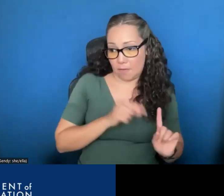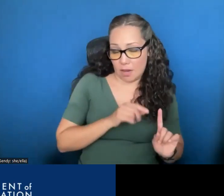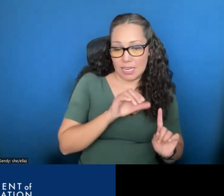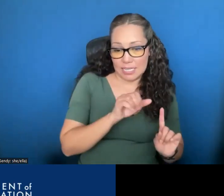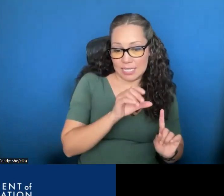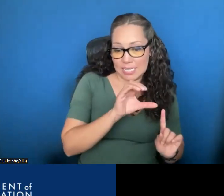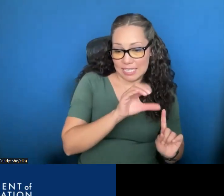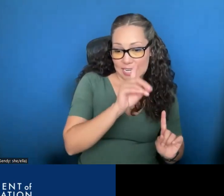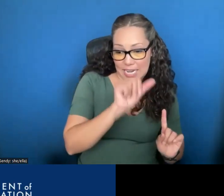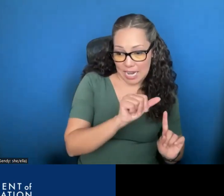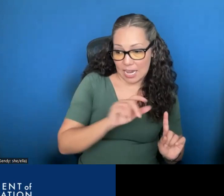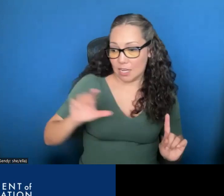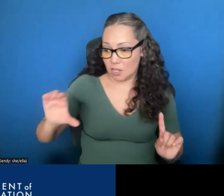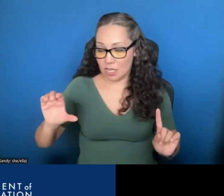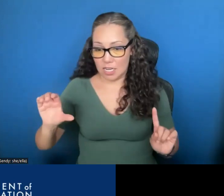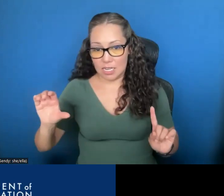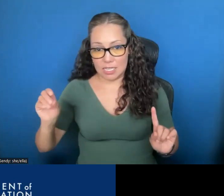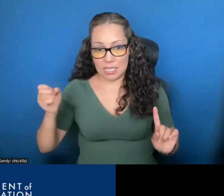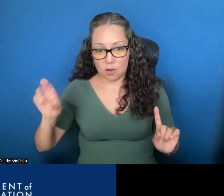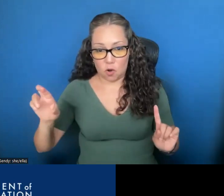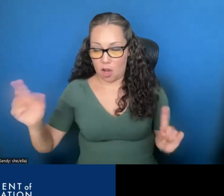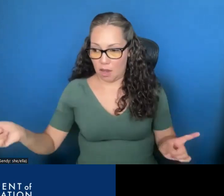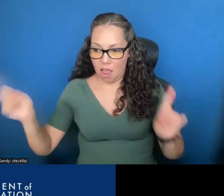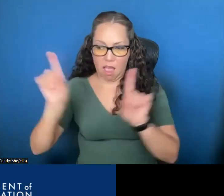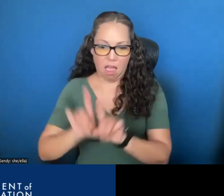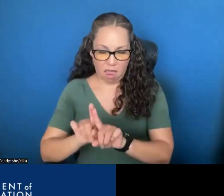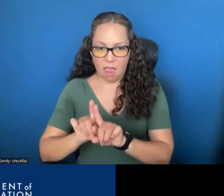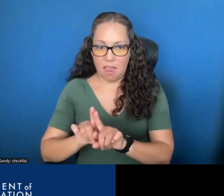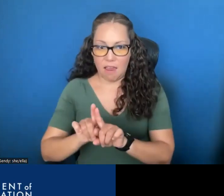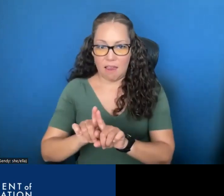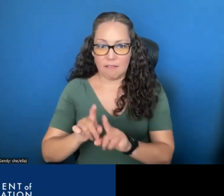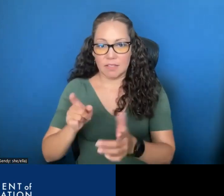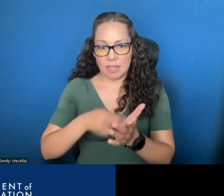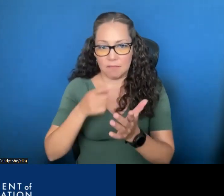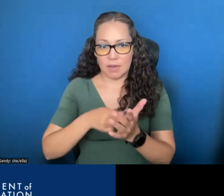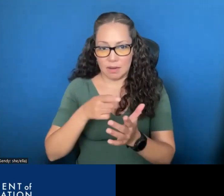rehab to go out to local communities some of you they've already been to others they're planning to